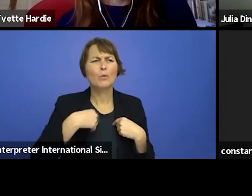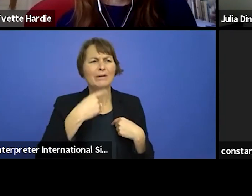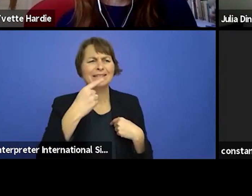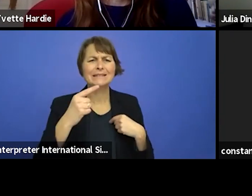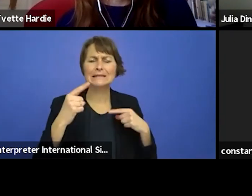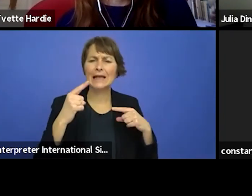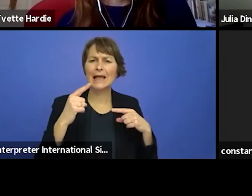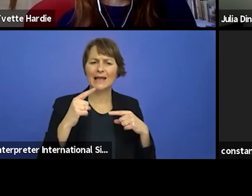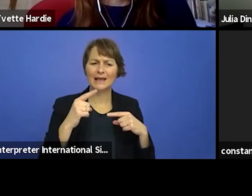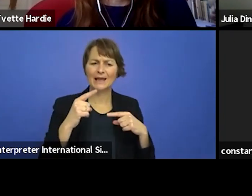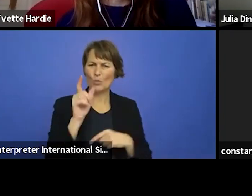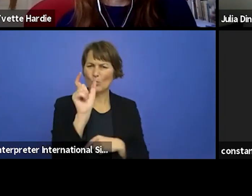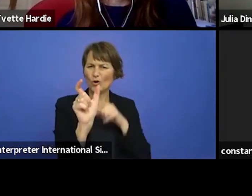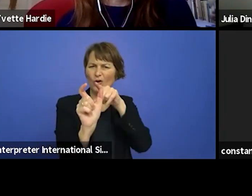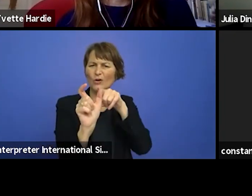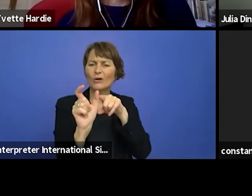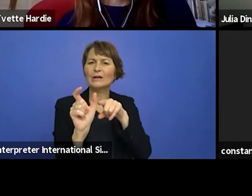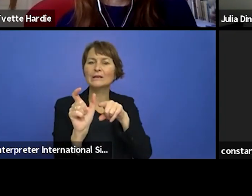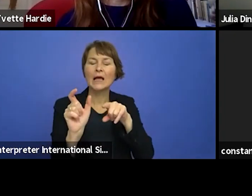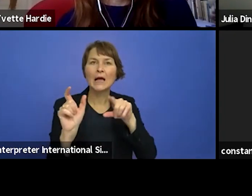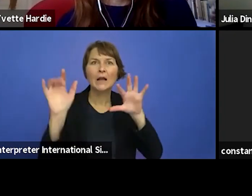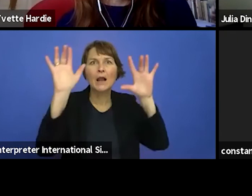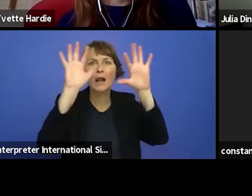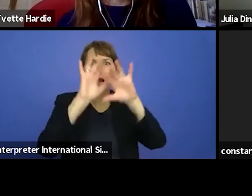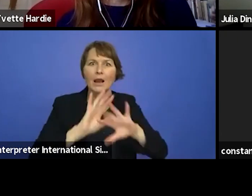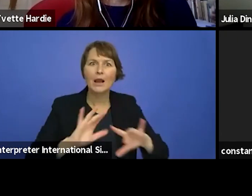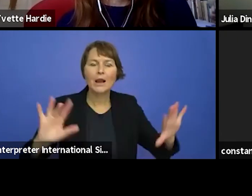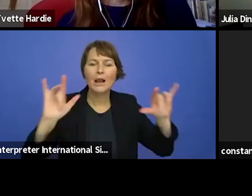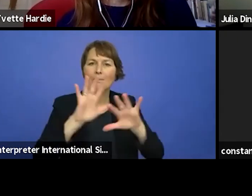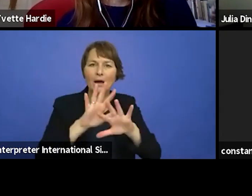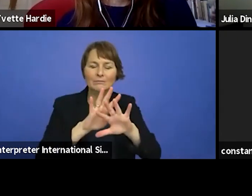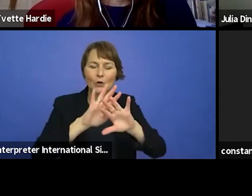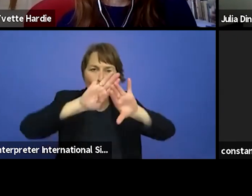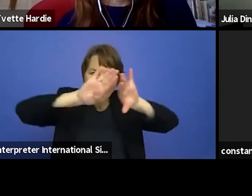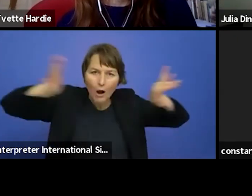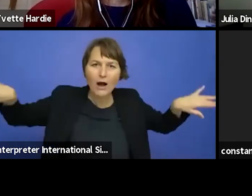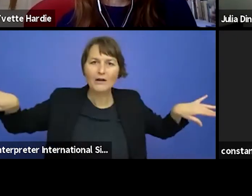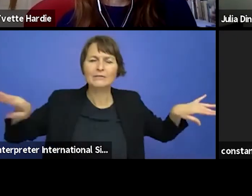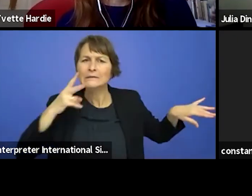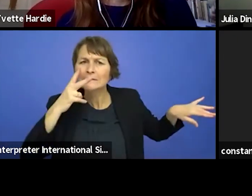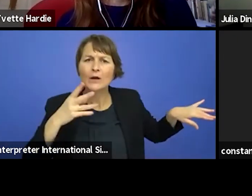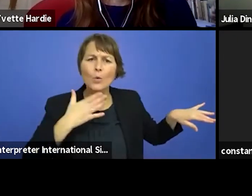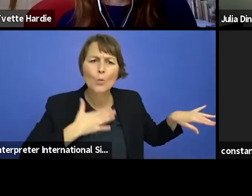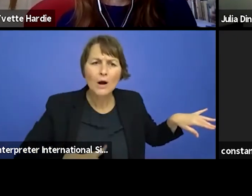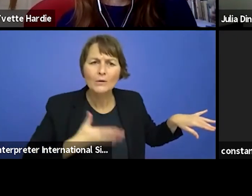for me that's something very important to continue to work with and that's also something that you can work with, not only towards the audience